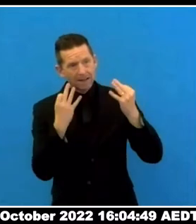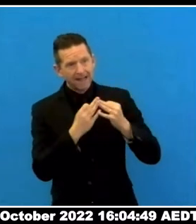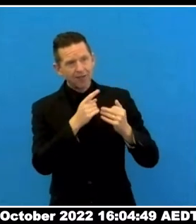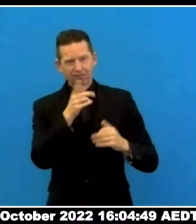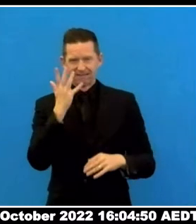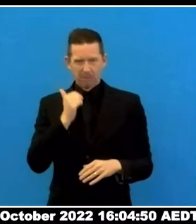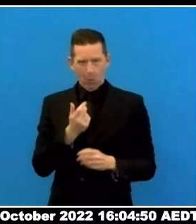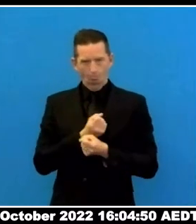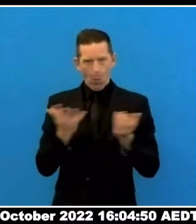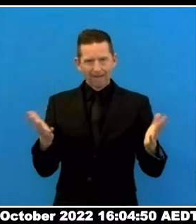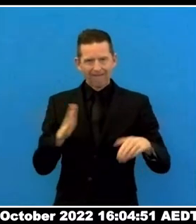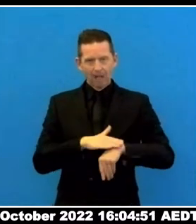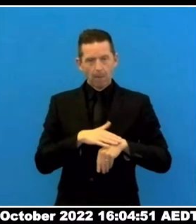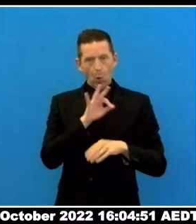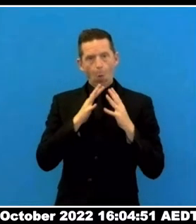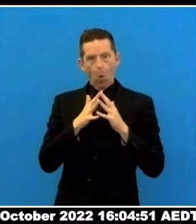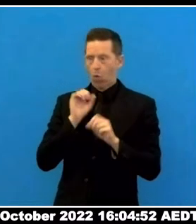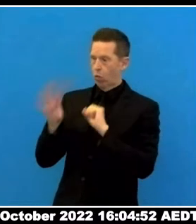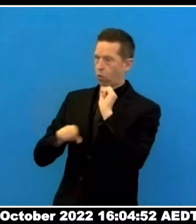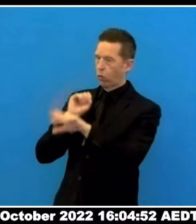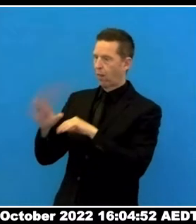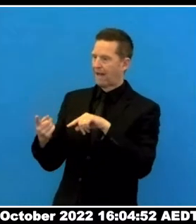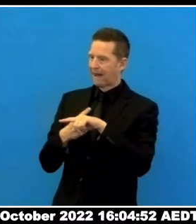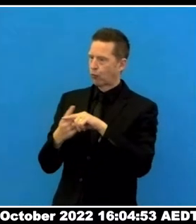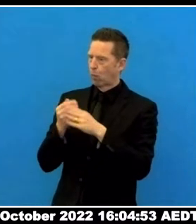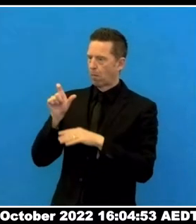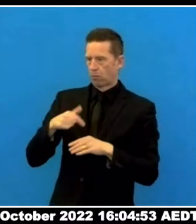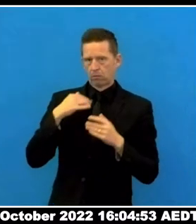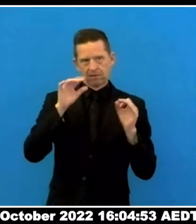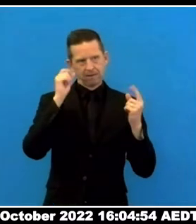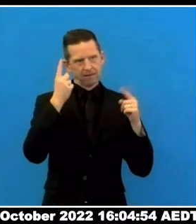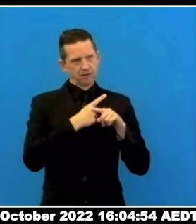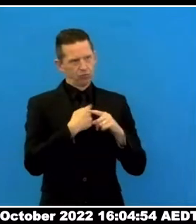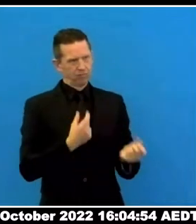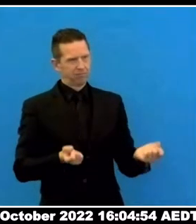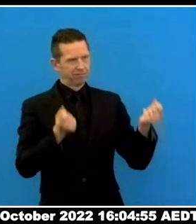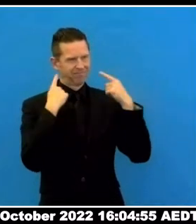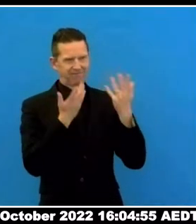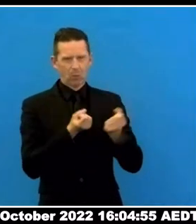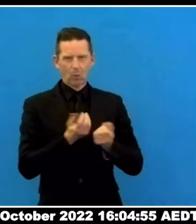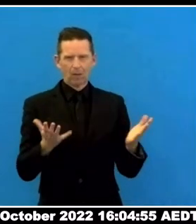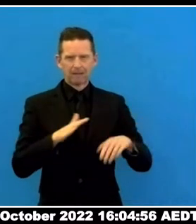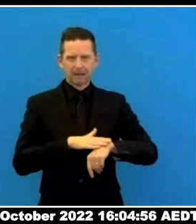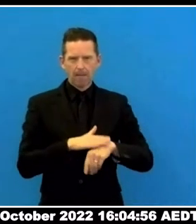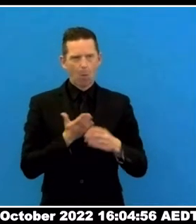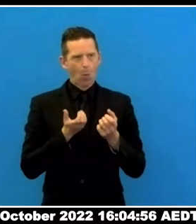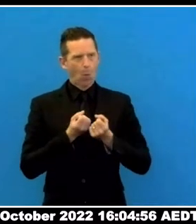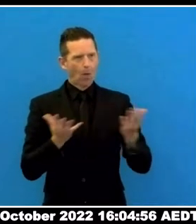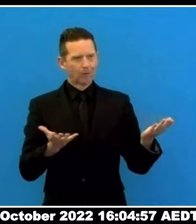there is no point of running it when you don't that person's know what is going on the room.